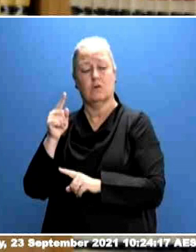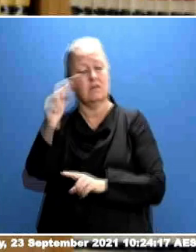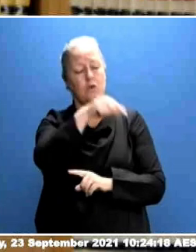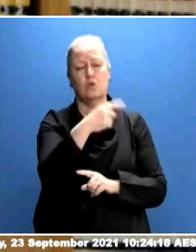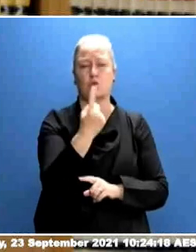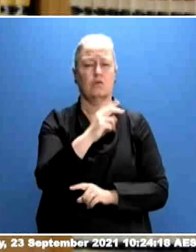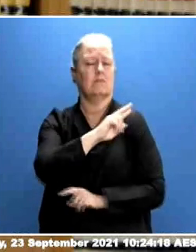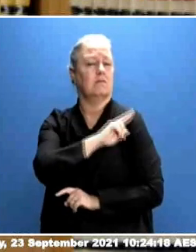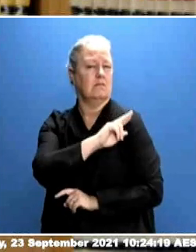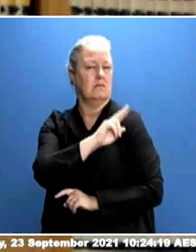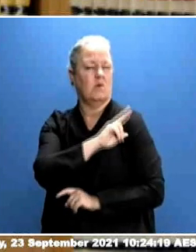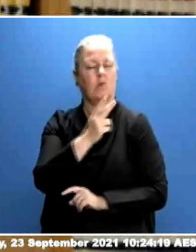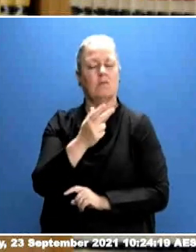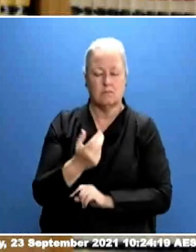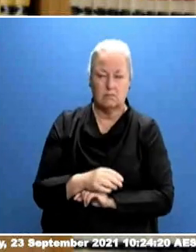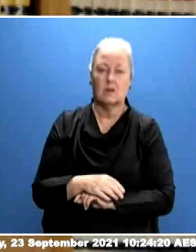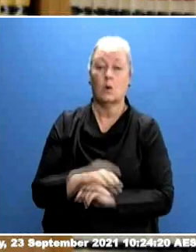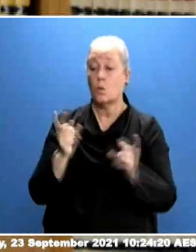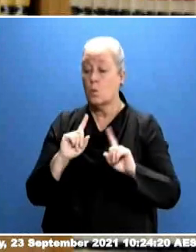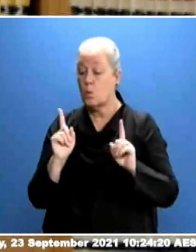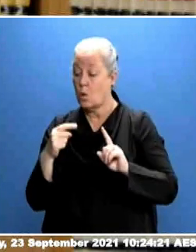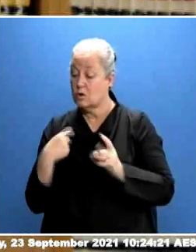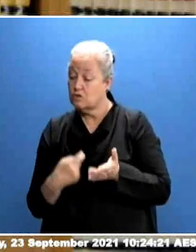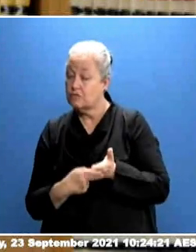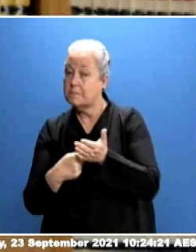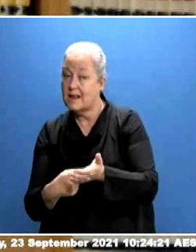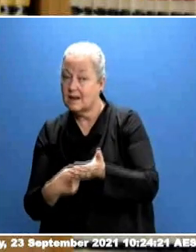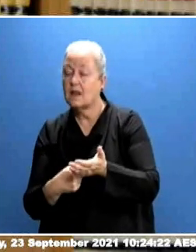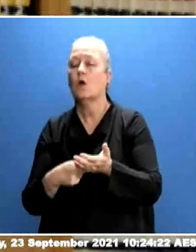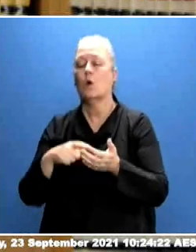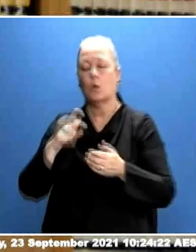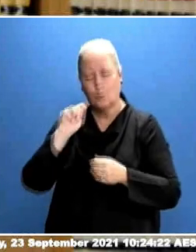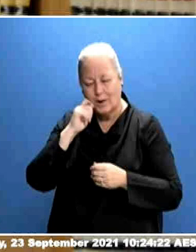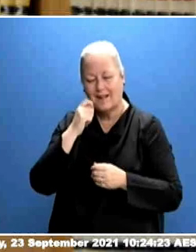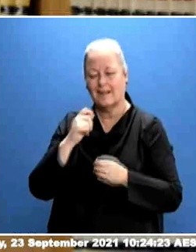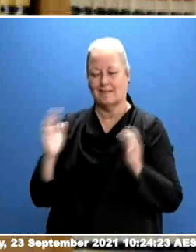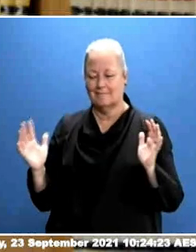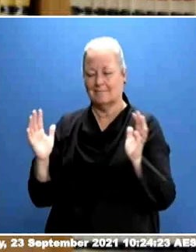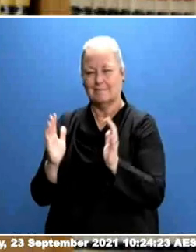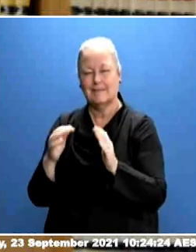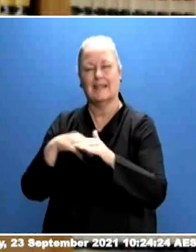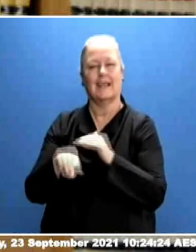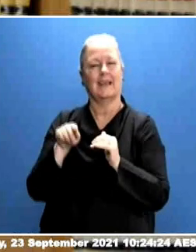in terms of the recommendations that are made, these are often discussed in a child's planning meeting, where the broader care team may be involved.